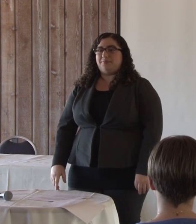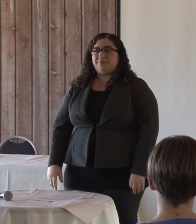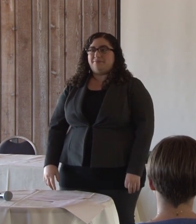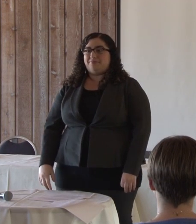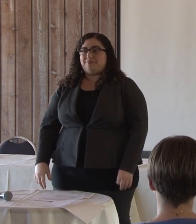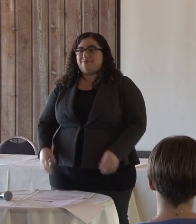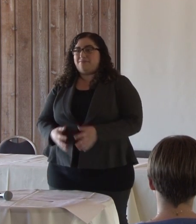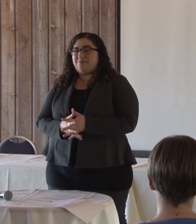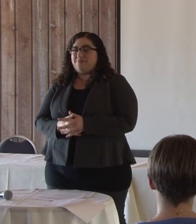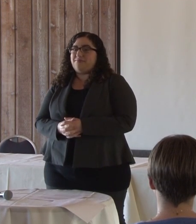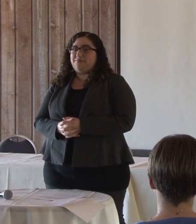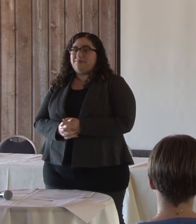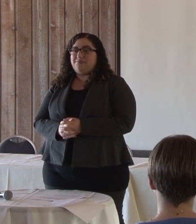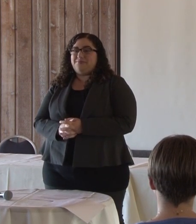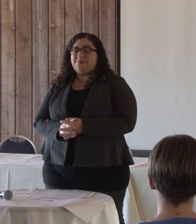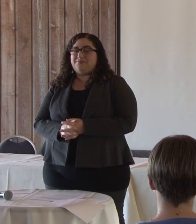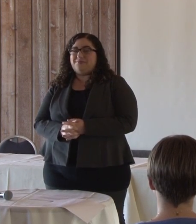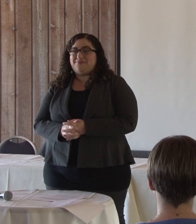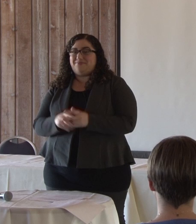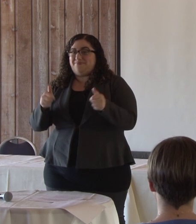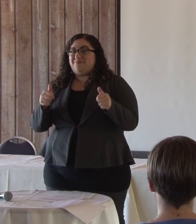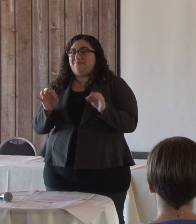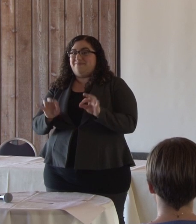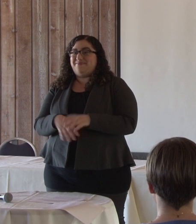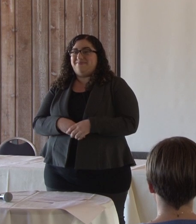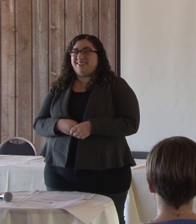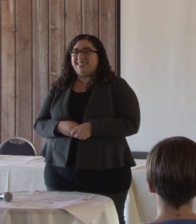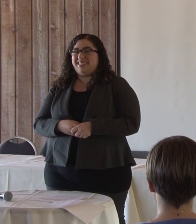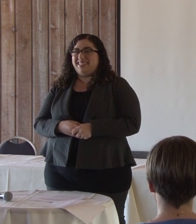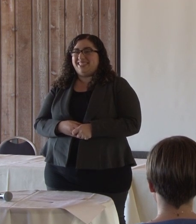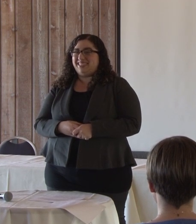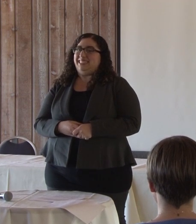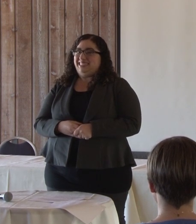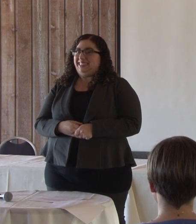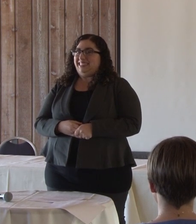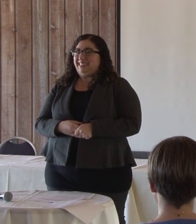Ask the deaf individual what they need because they would know the answer best.